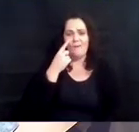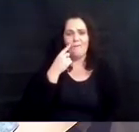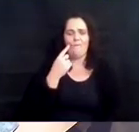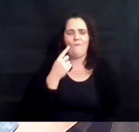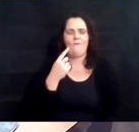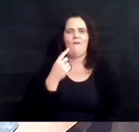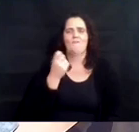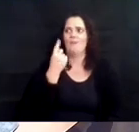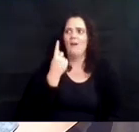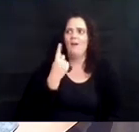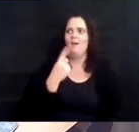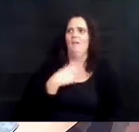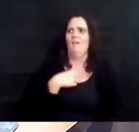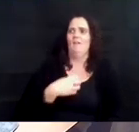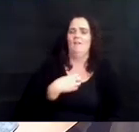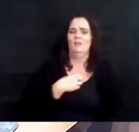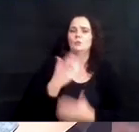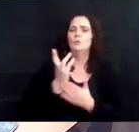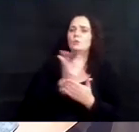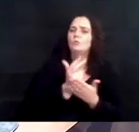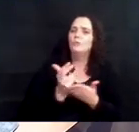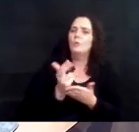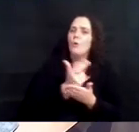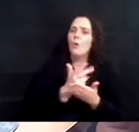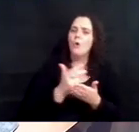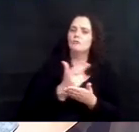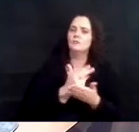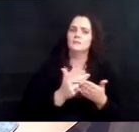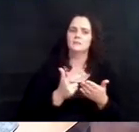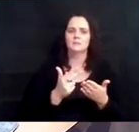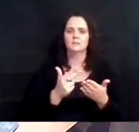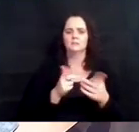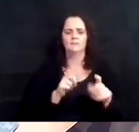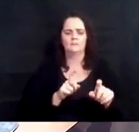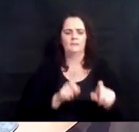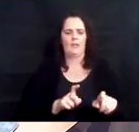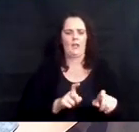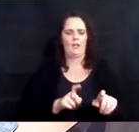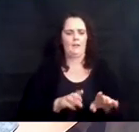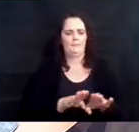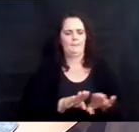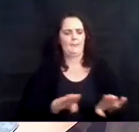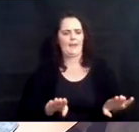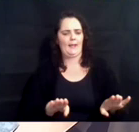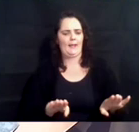become much more than just the development of that static two-dimensional image on a sheet of paper.